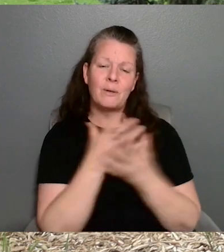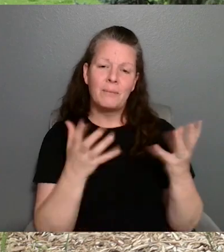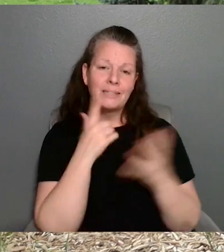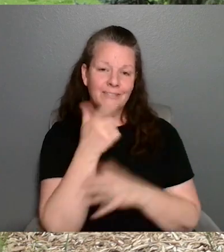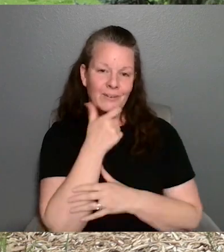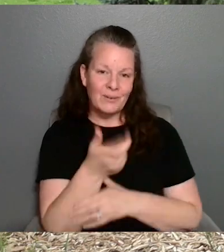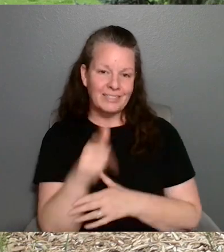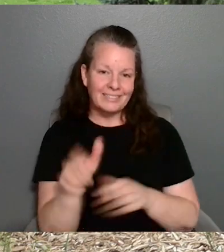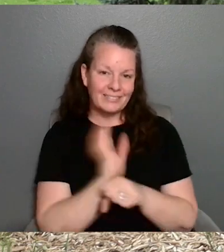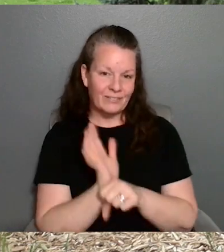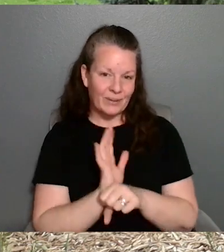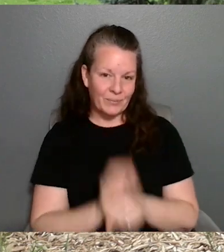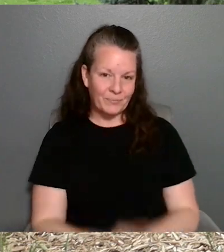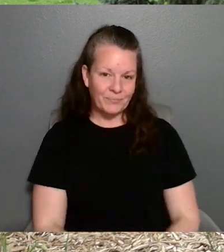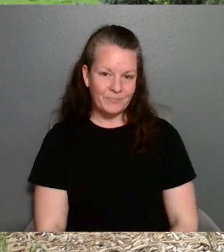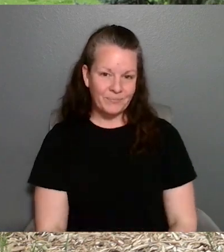Thank you so much for watching this video.